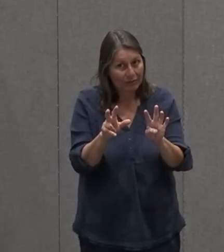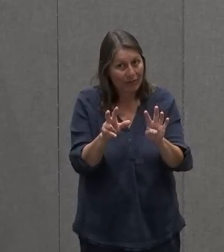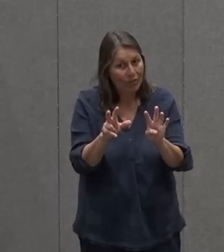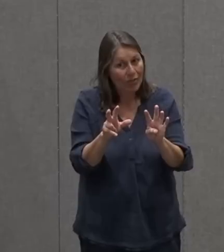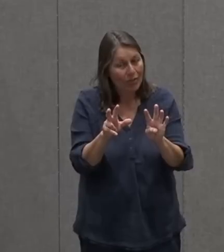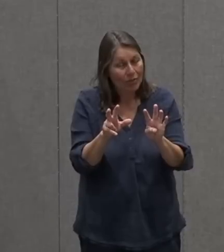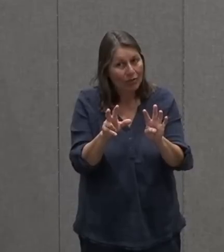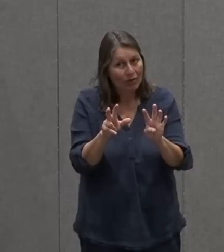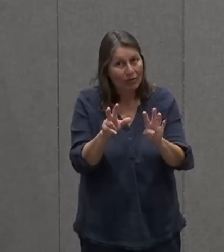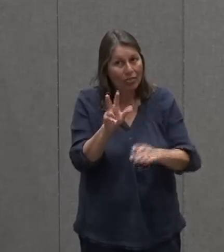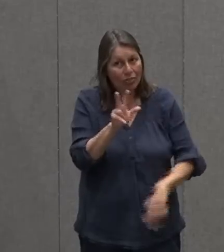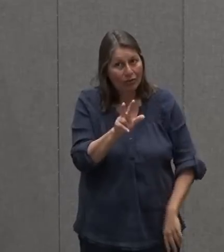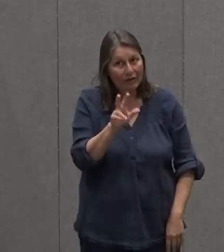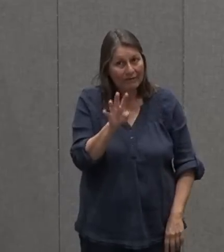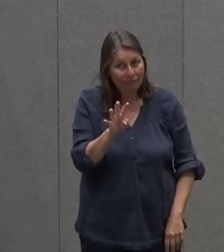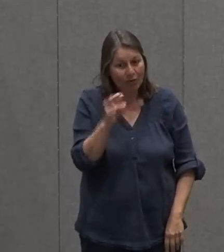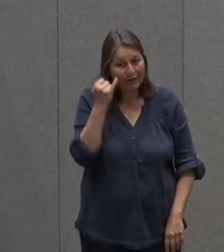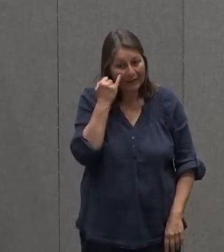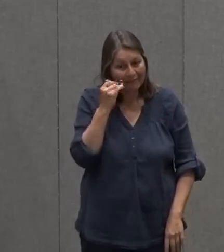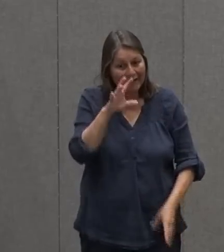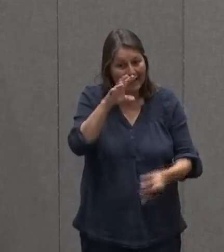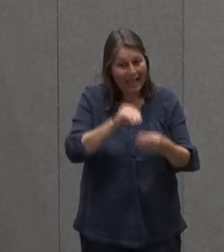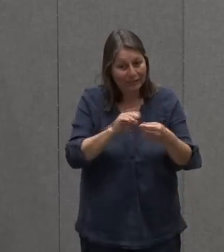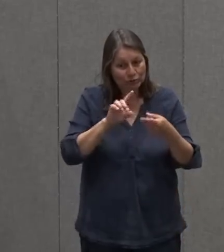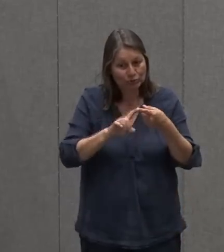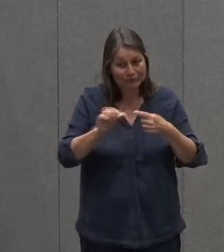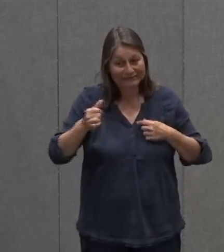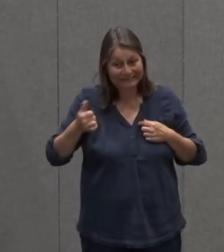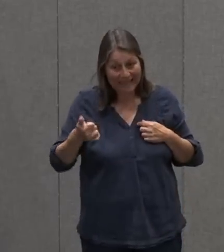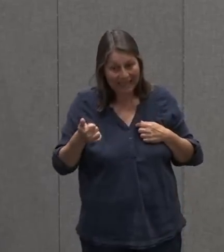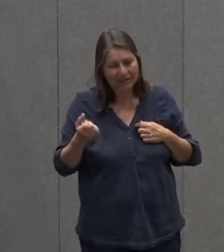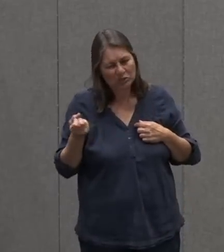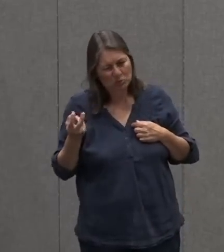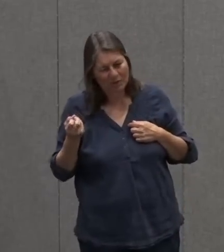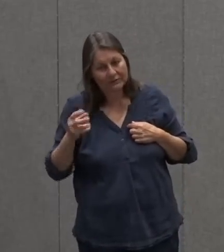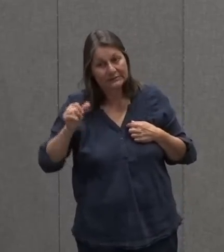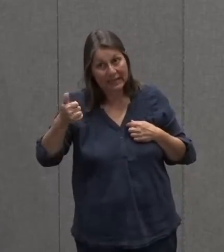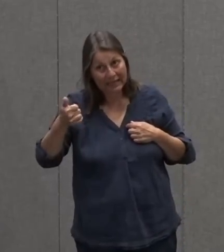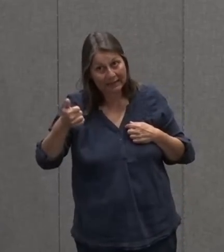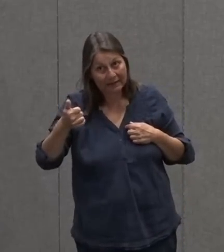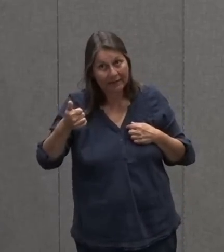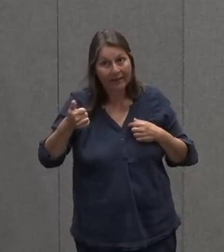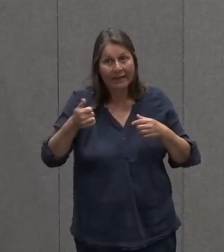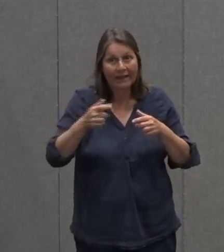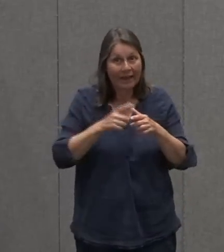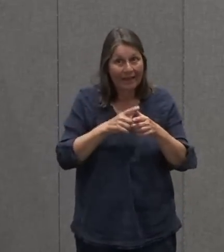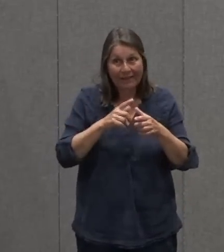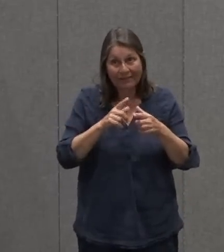If I added that to my 10 over here, I would have had a 40, I couldn't have had a four here.